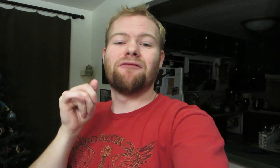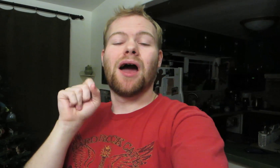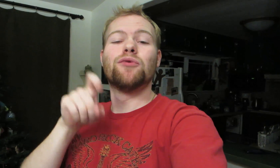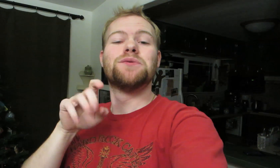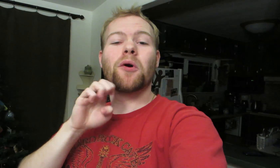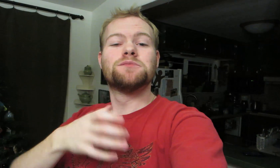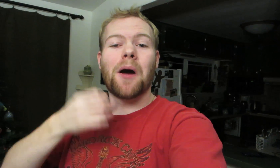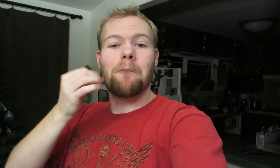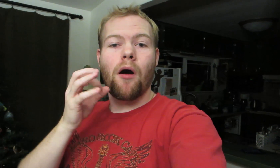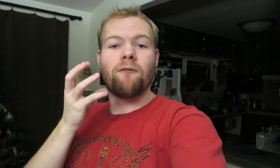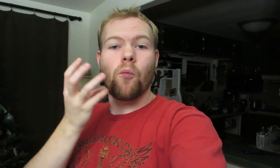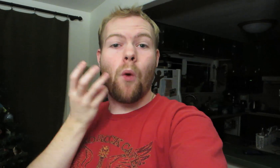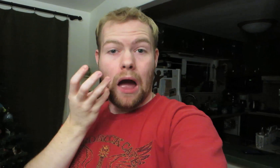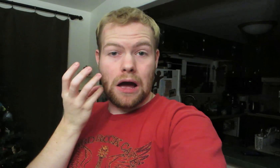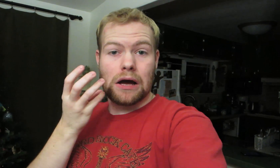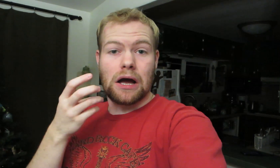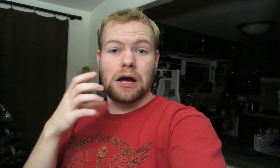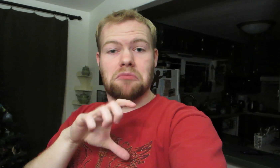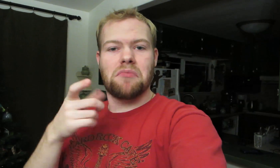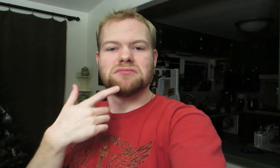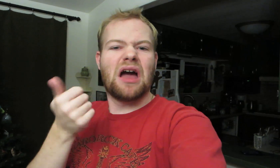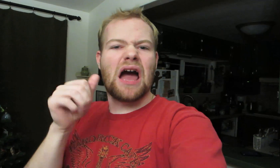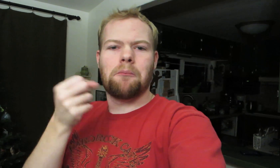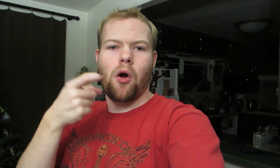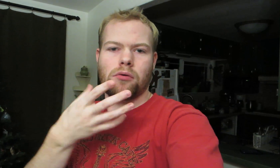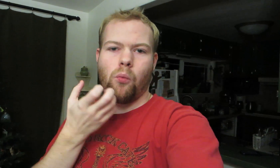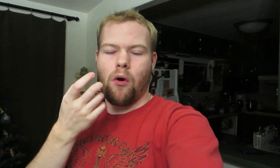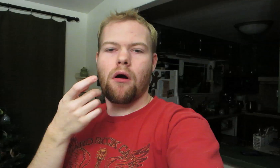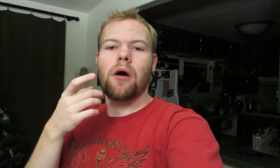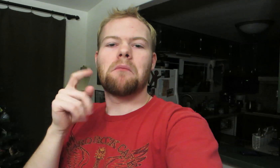It was supposed to be a bottle of wine, any bottle they wanted.